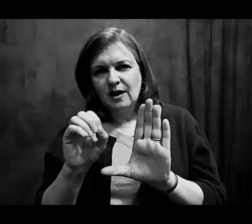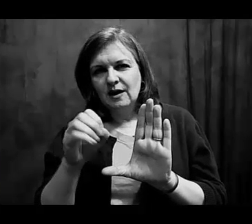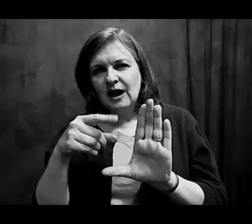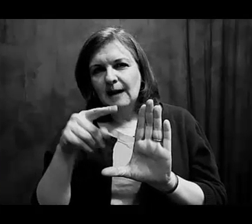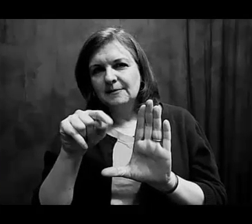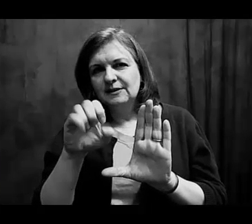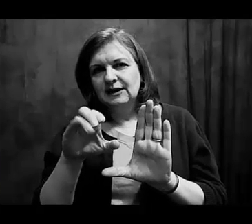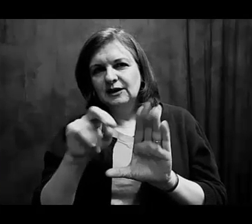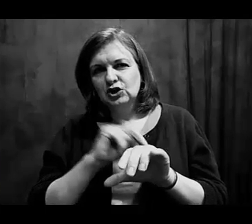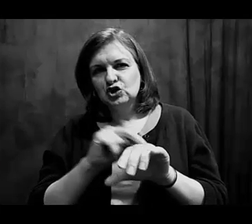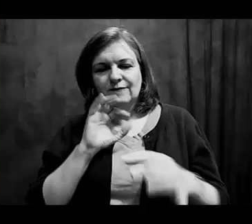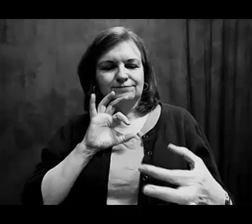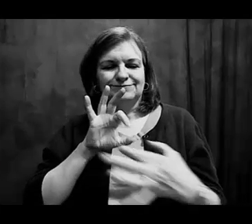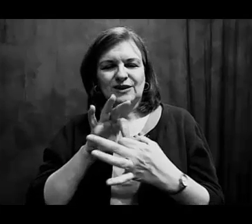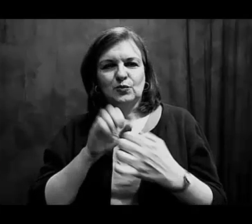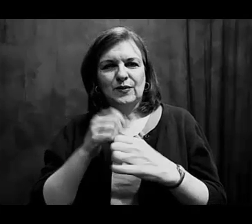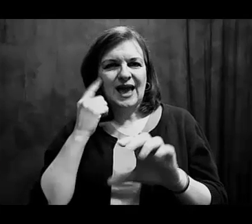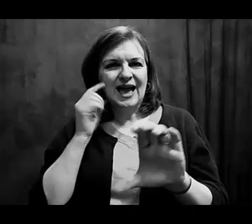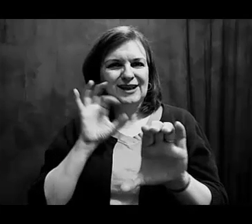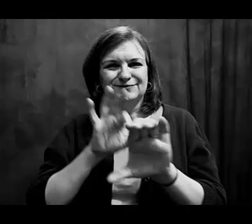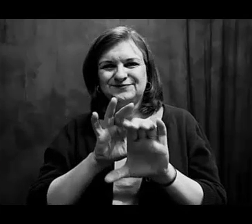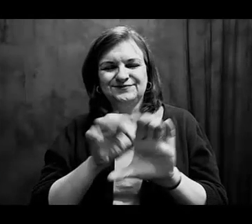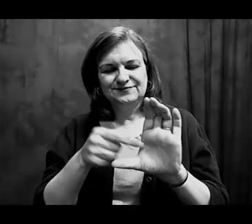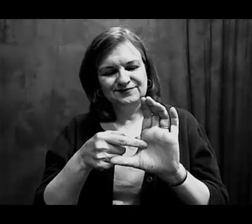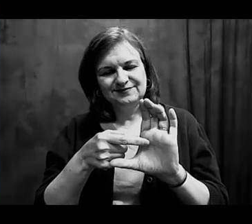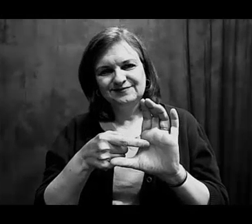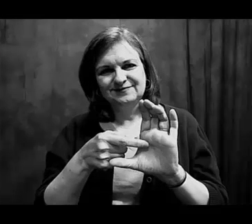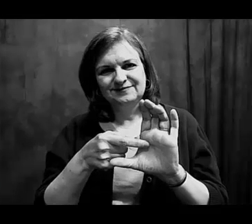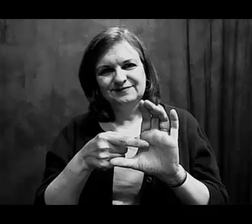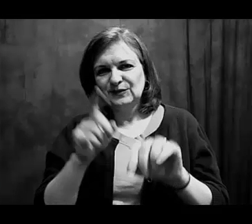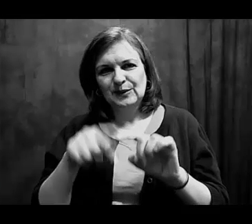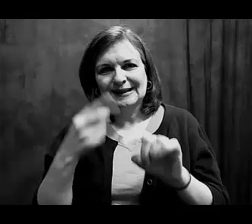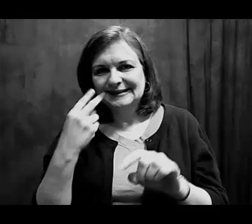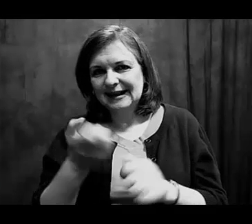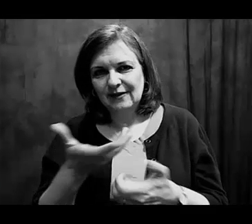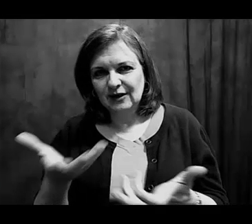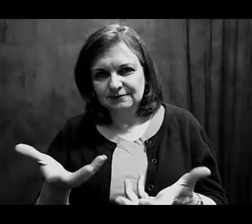leaves the back of your eye -- you'll never see a single thing